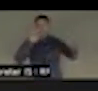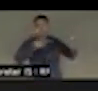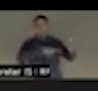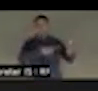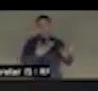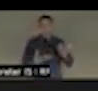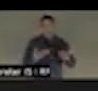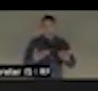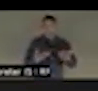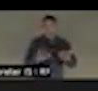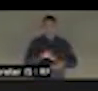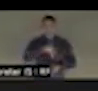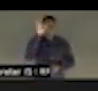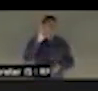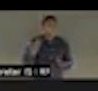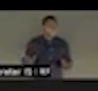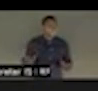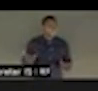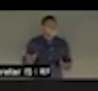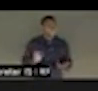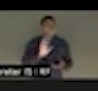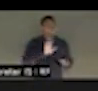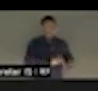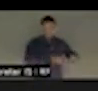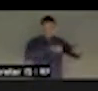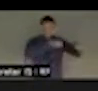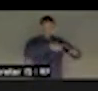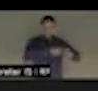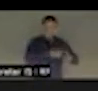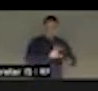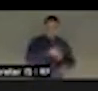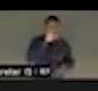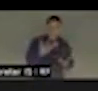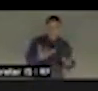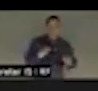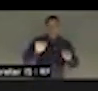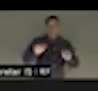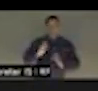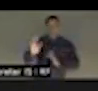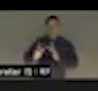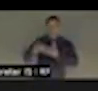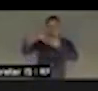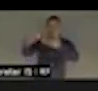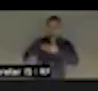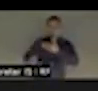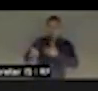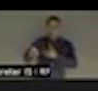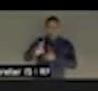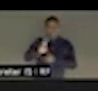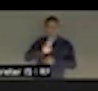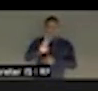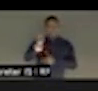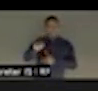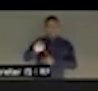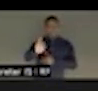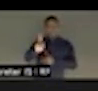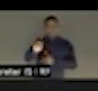www.funka com/en/upower-toolkit we'll share the URL in the chat as well.